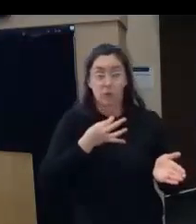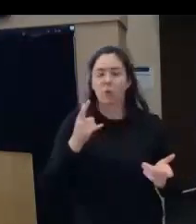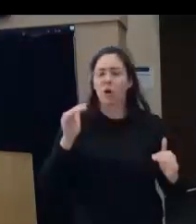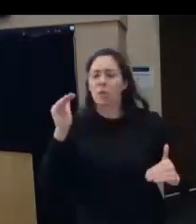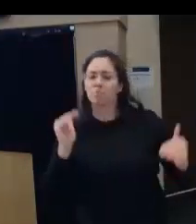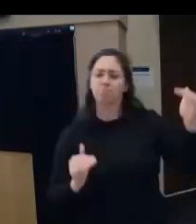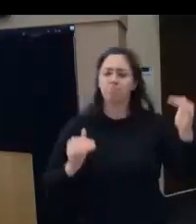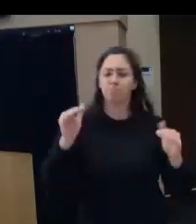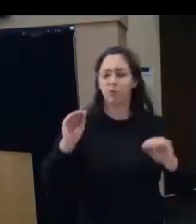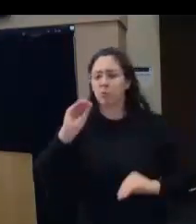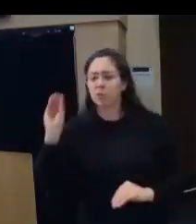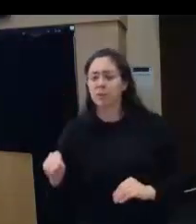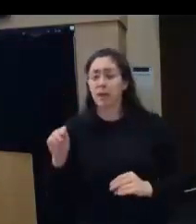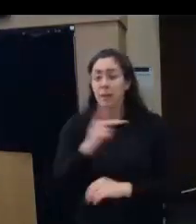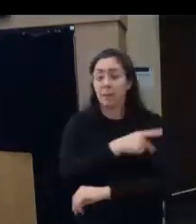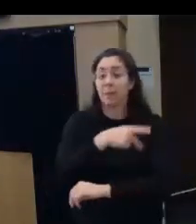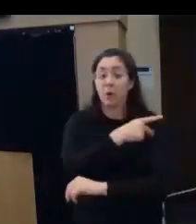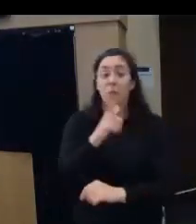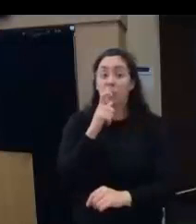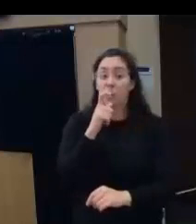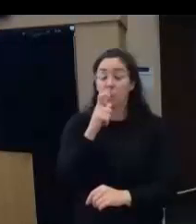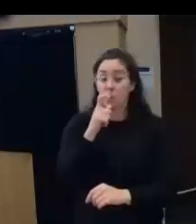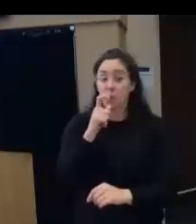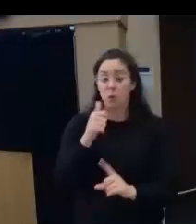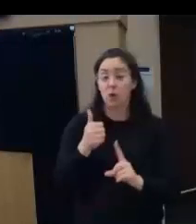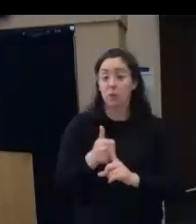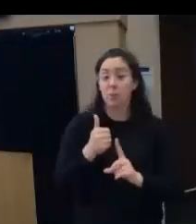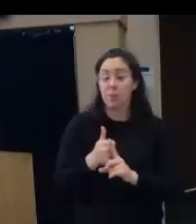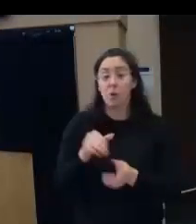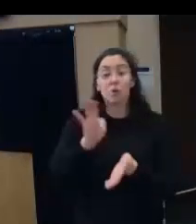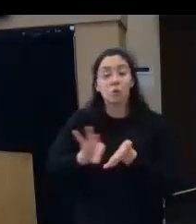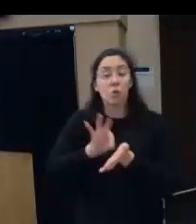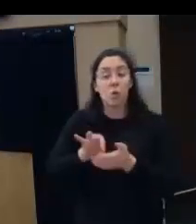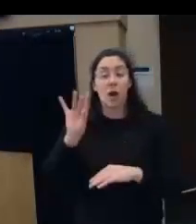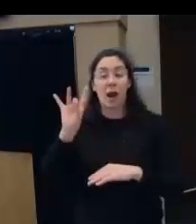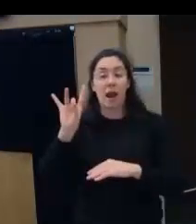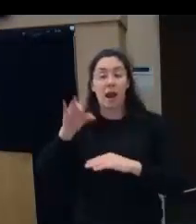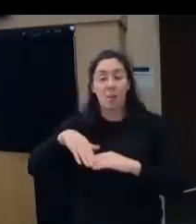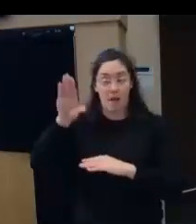of um patients who met who who who uh whose scores were at eight or higher so they kind of met that